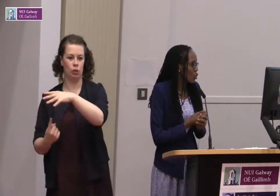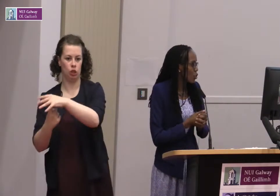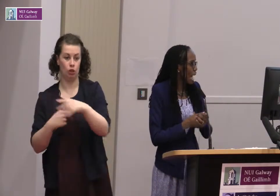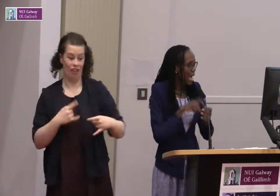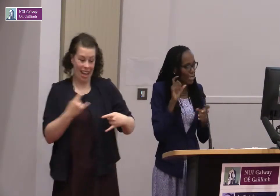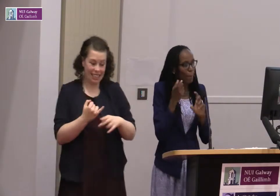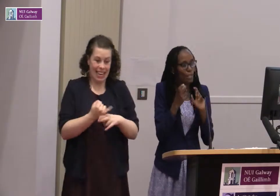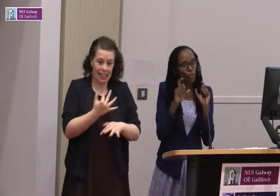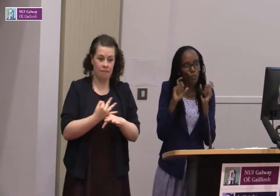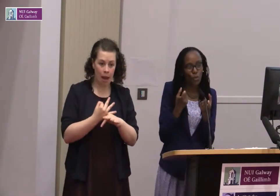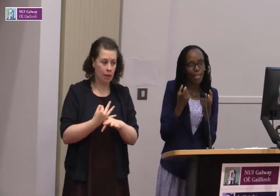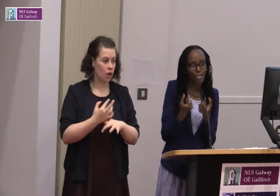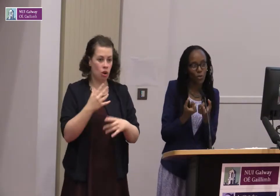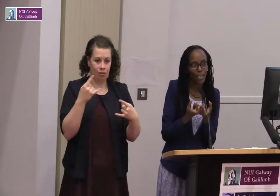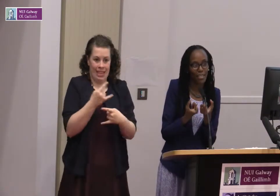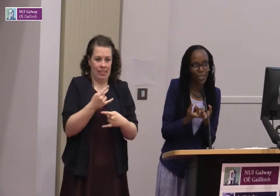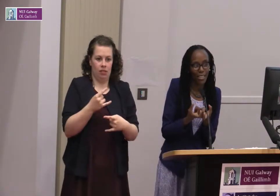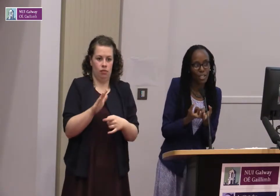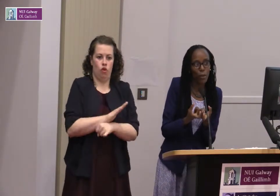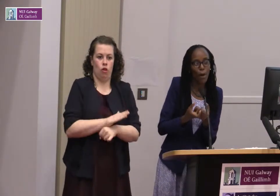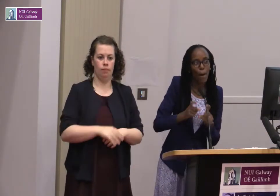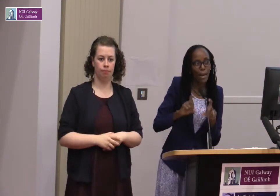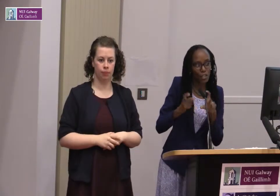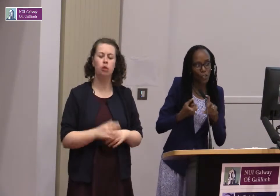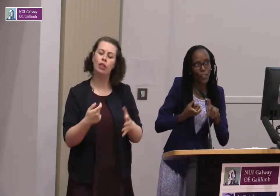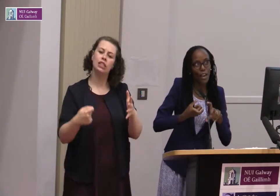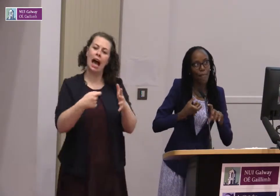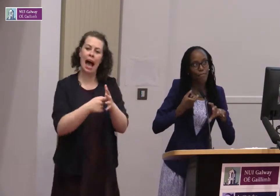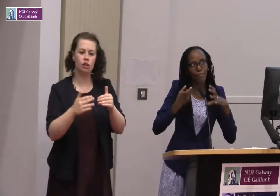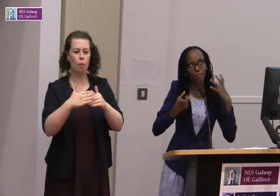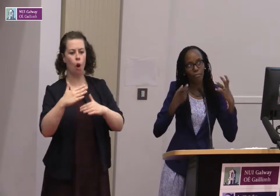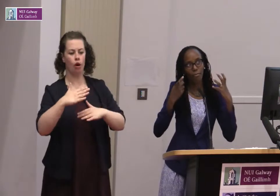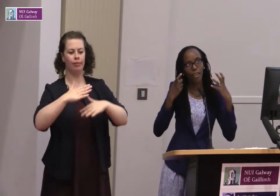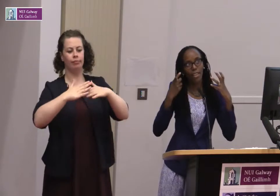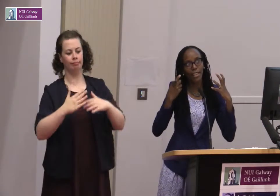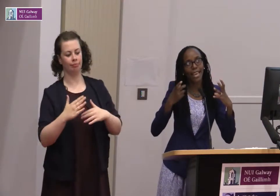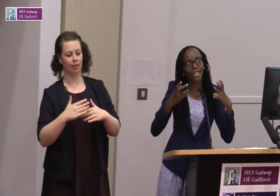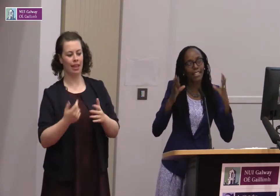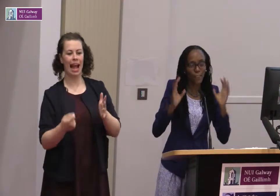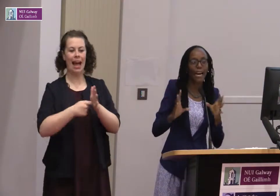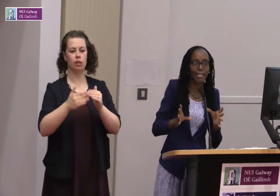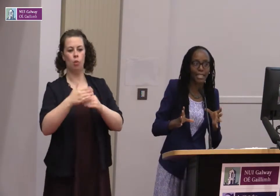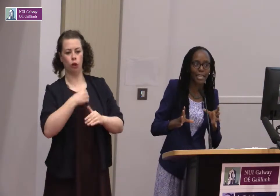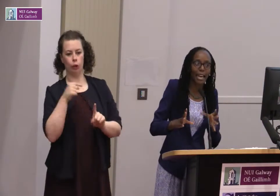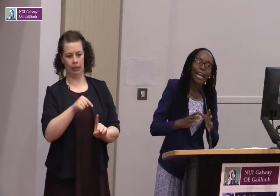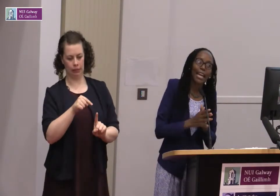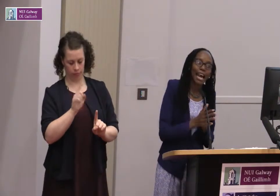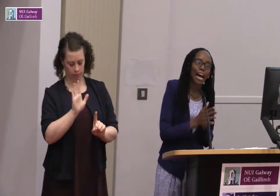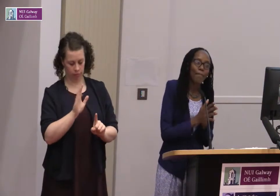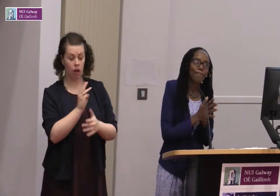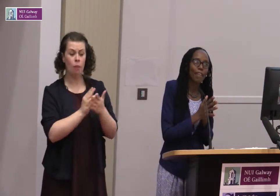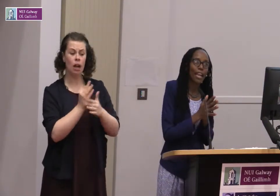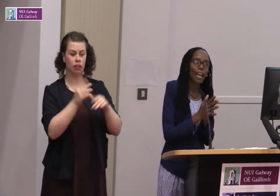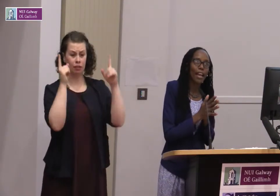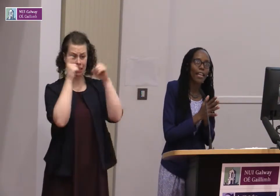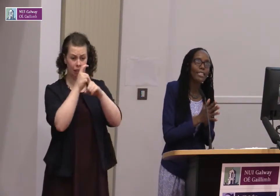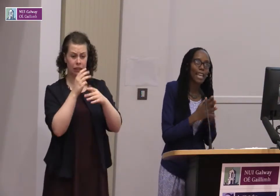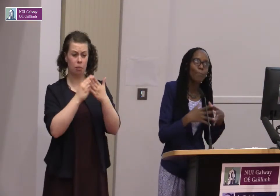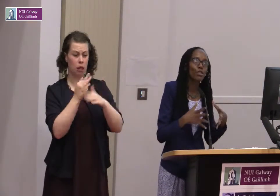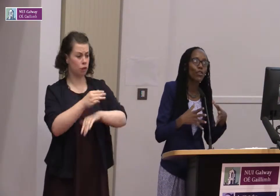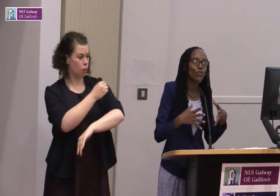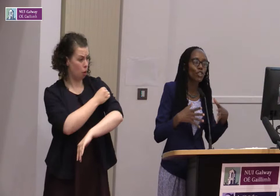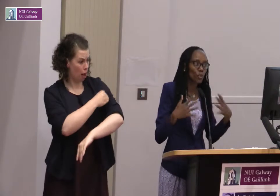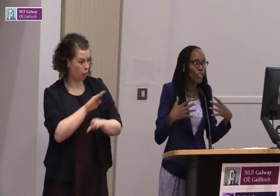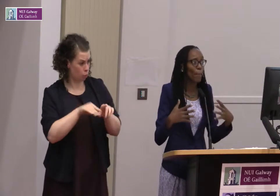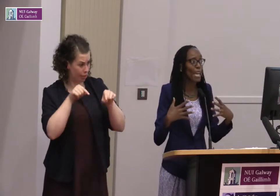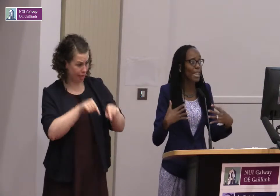Just to add a bit of nuance to this, on top of the difficulty, in terms of children being